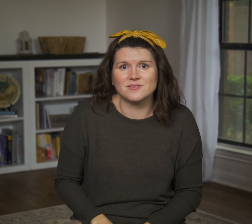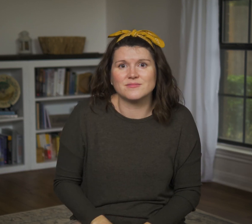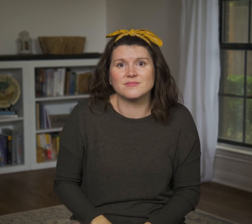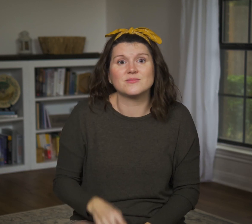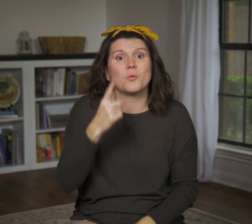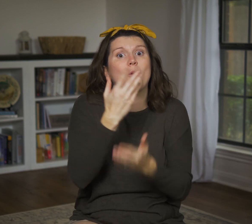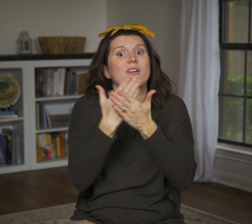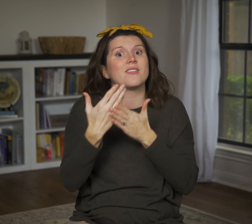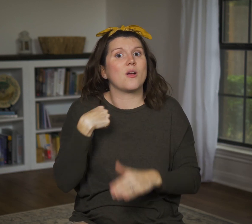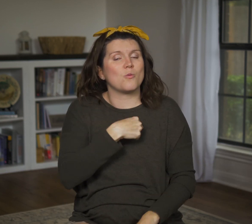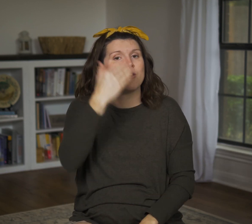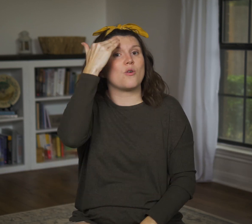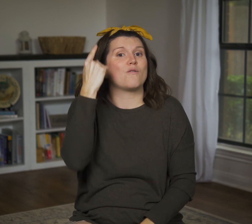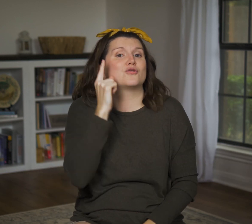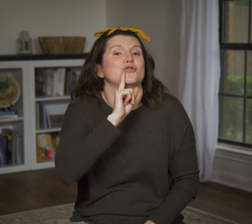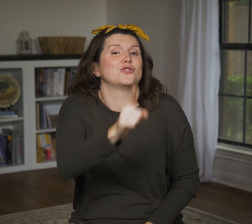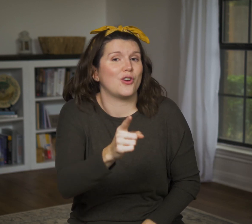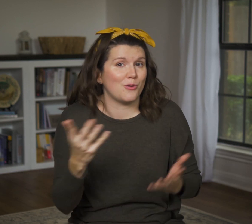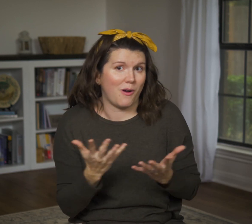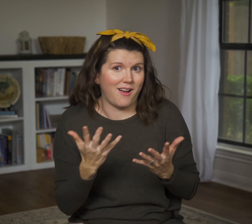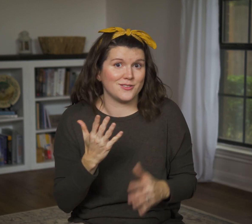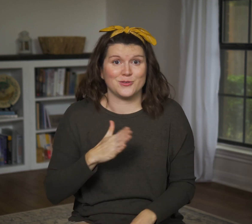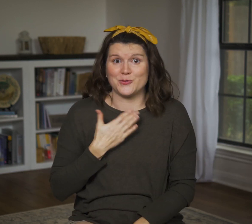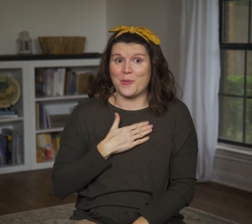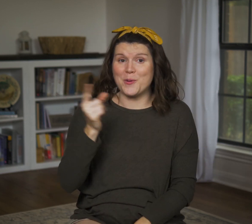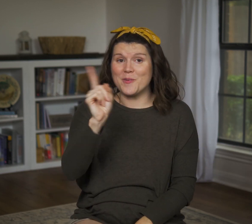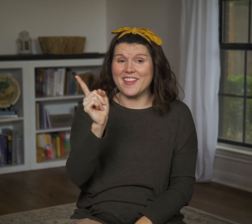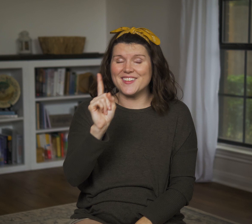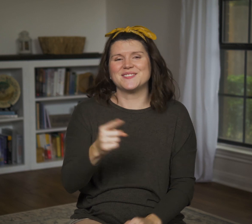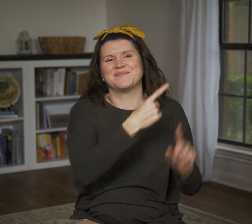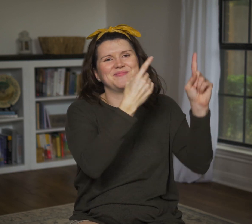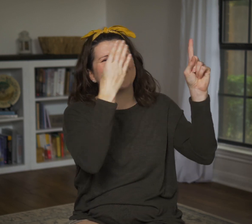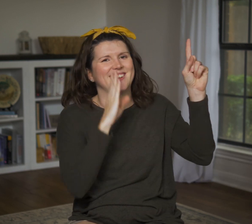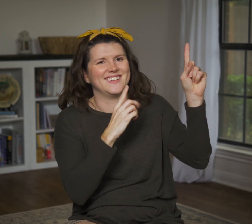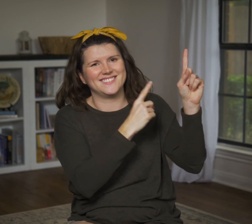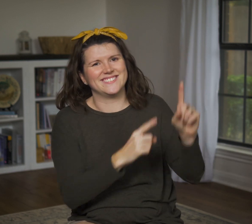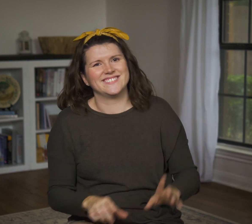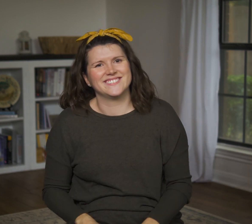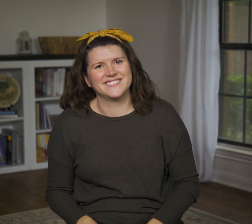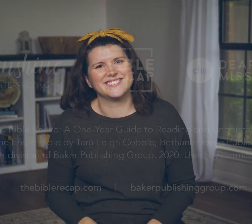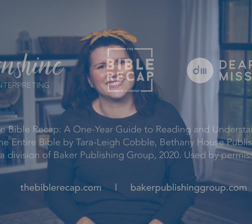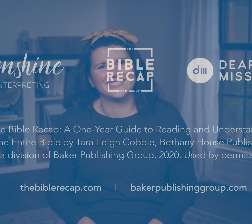And one thing we do know is that He is where the joy is!